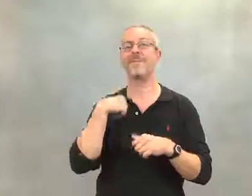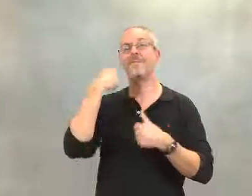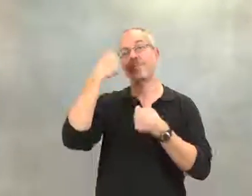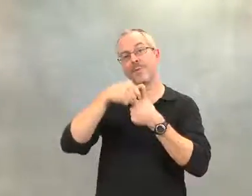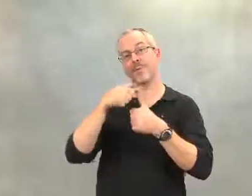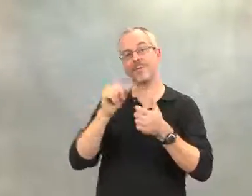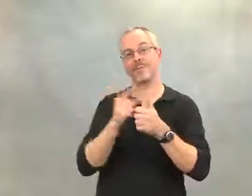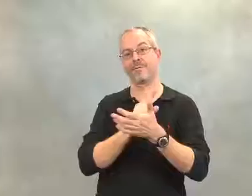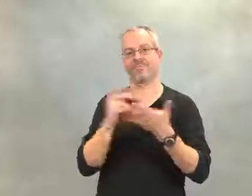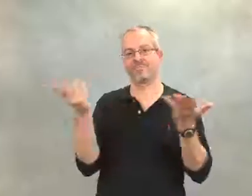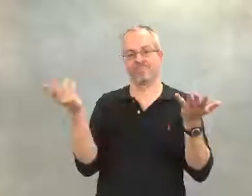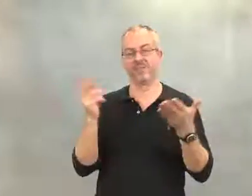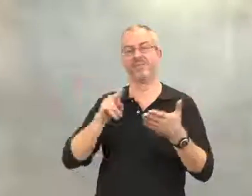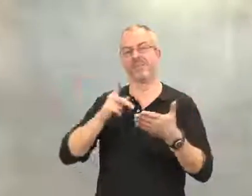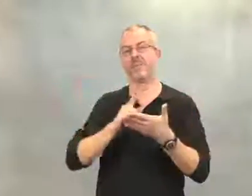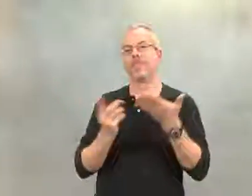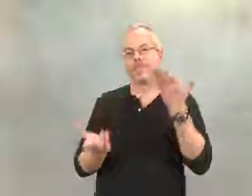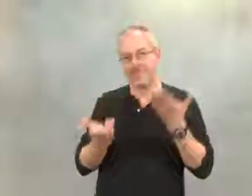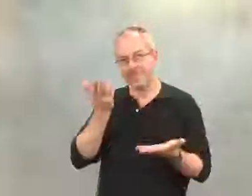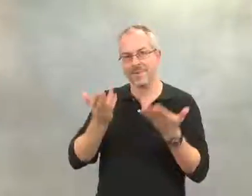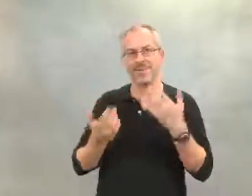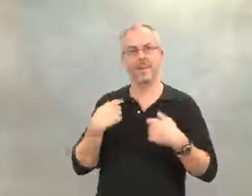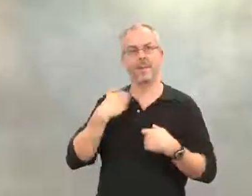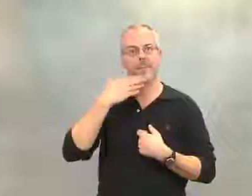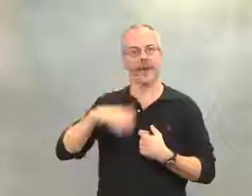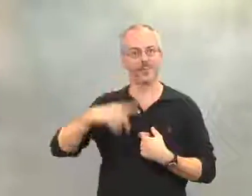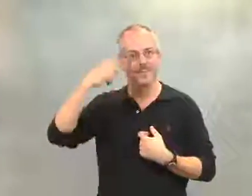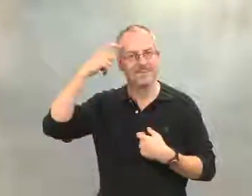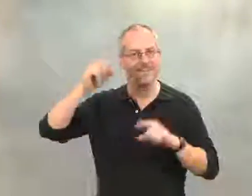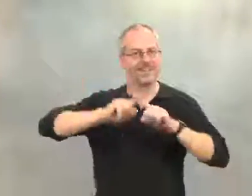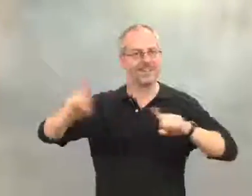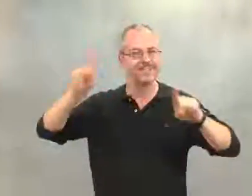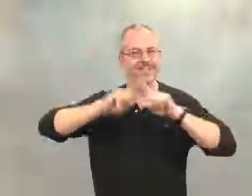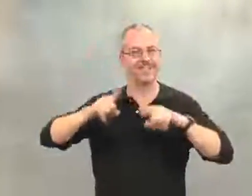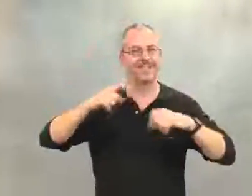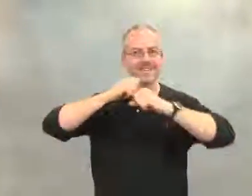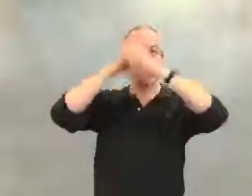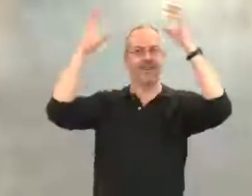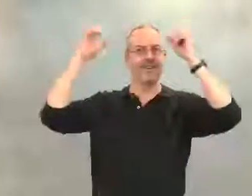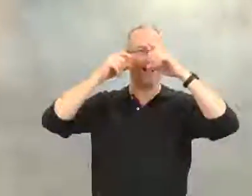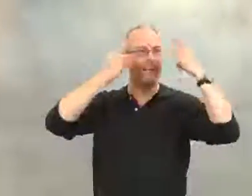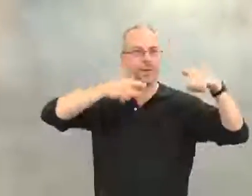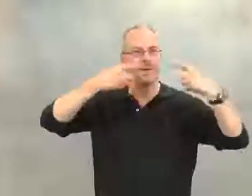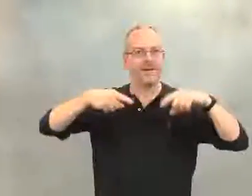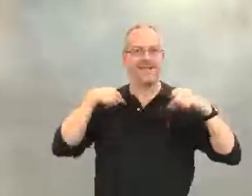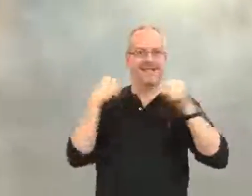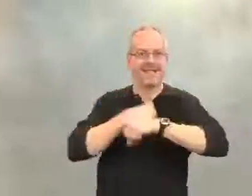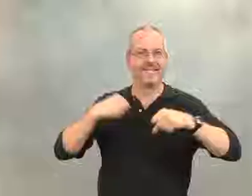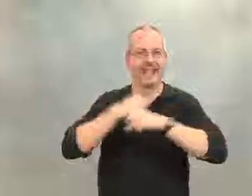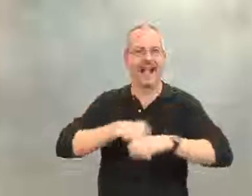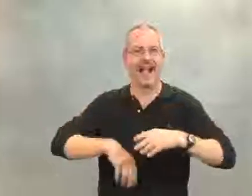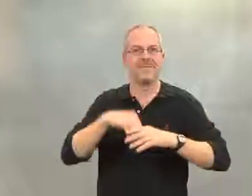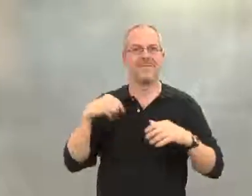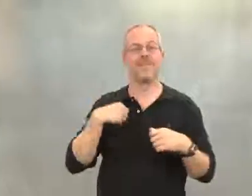I don't remember the first week, and maybe some of the second week.